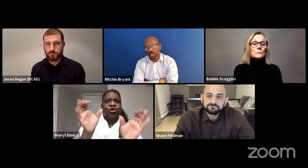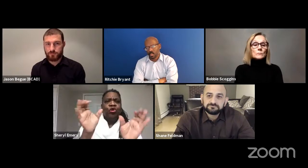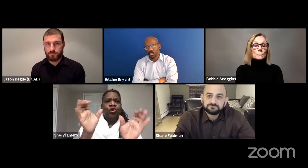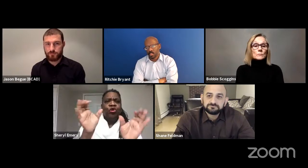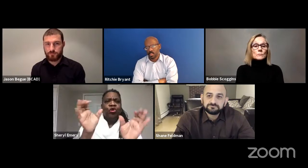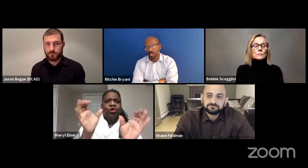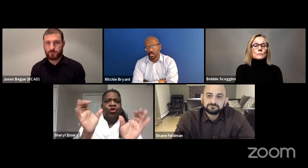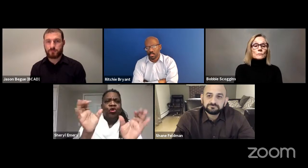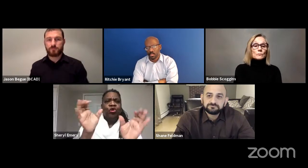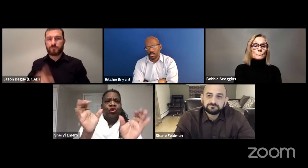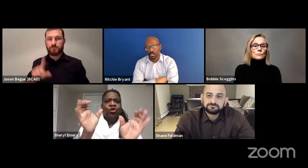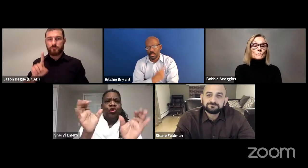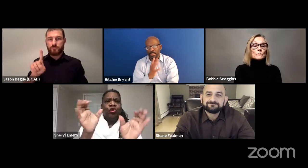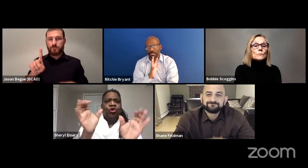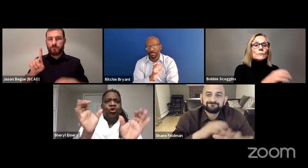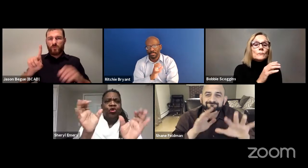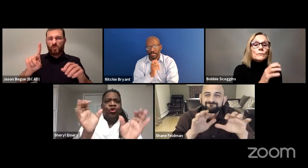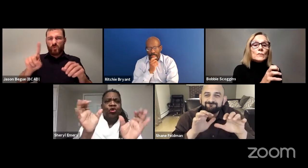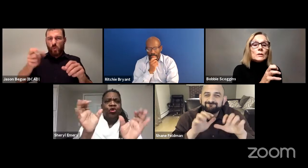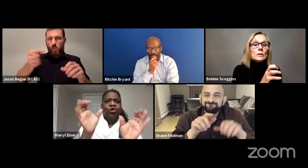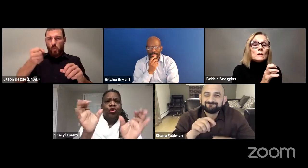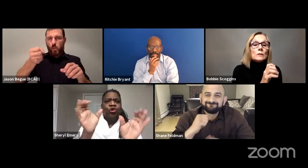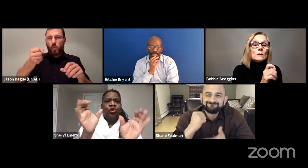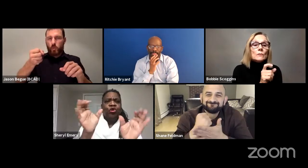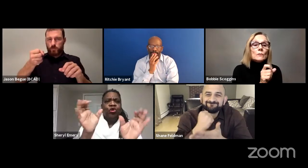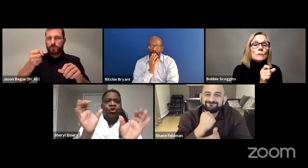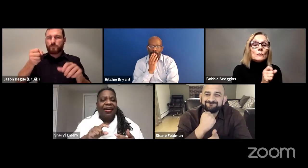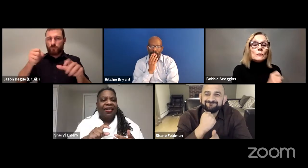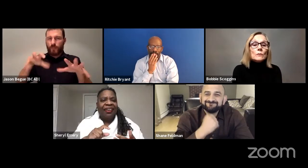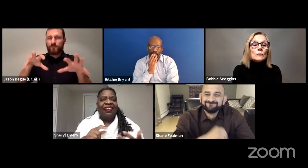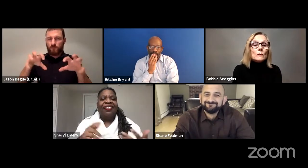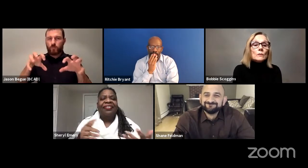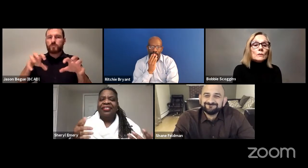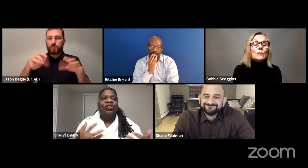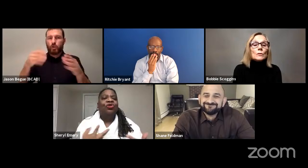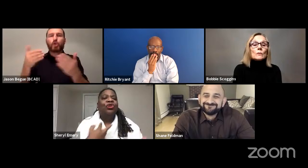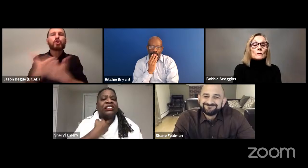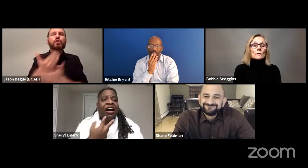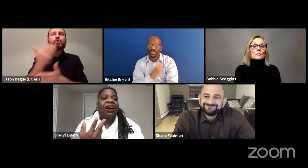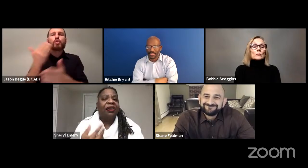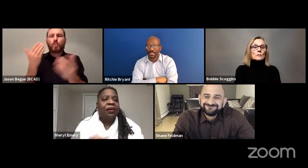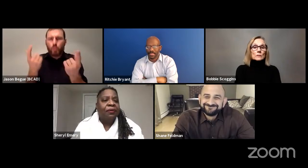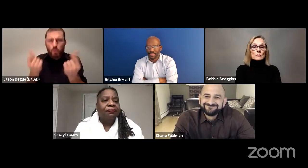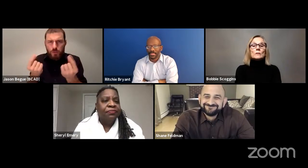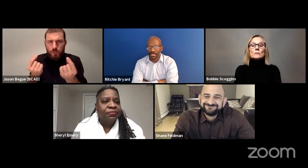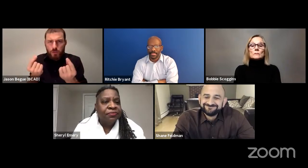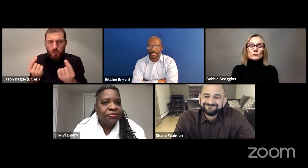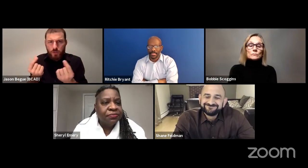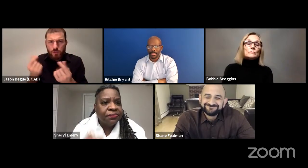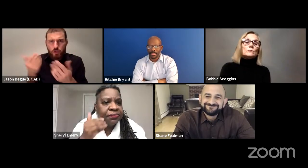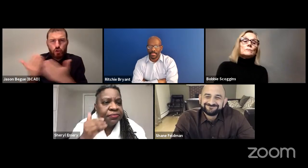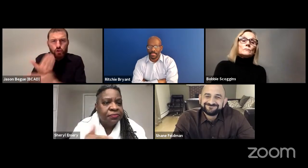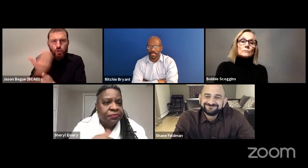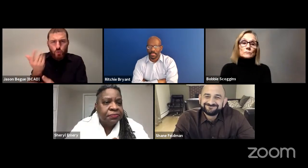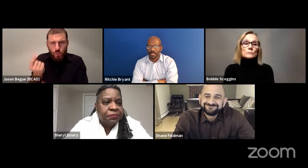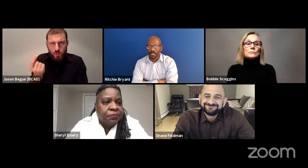protection censure is too rigid, then you would be stuck.